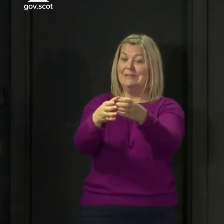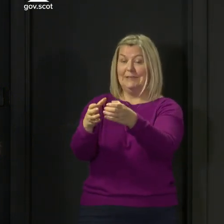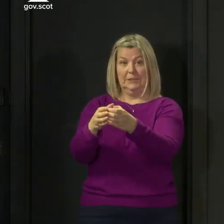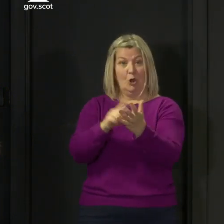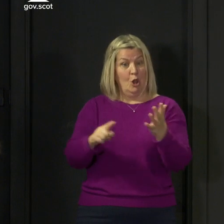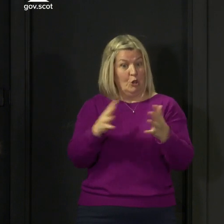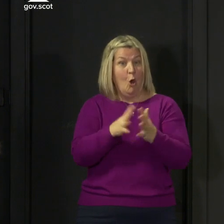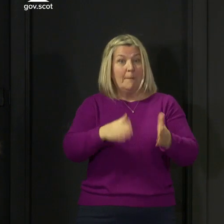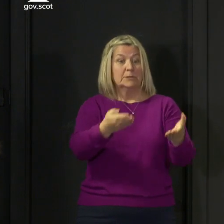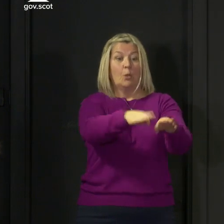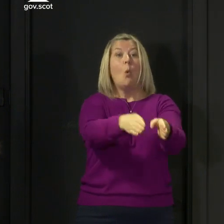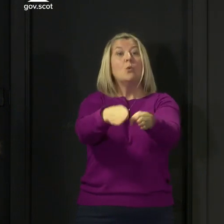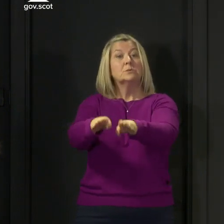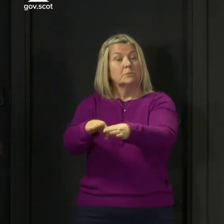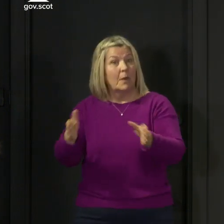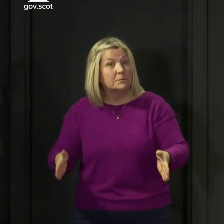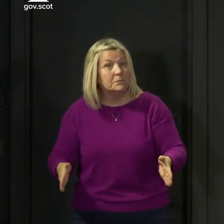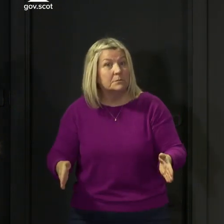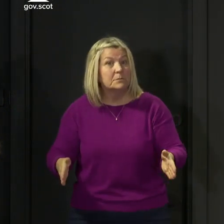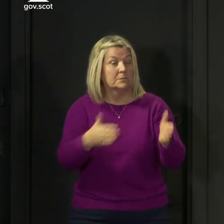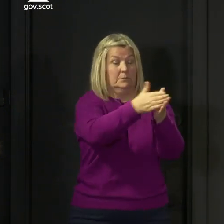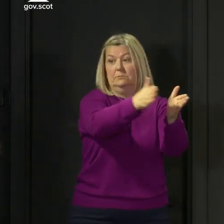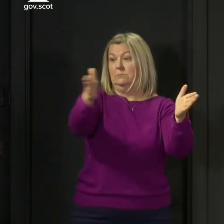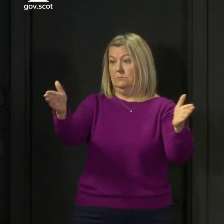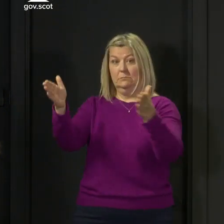at the other end of the spectrum business is that we know we need to remain operational